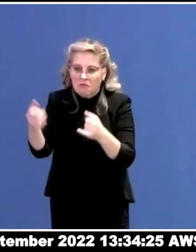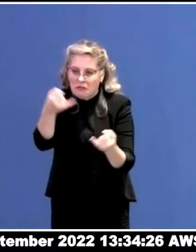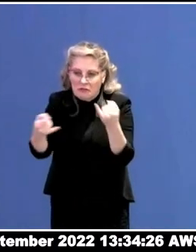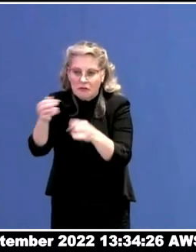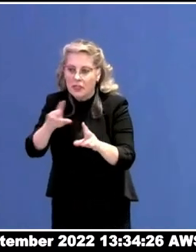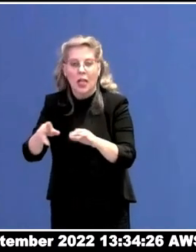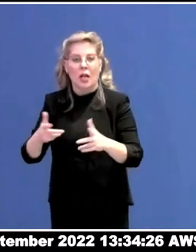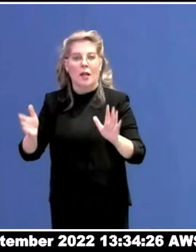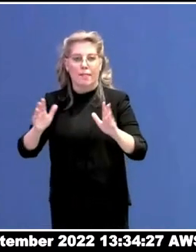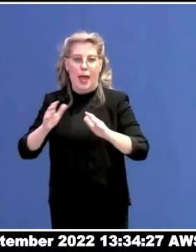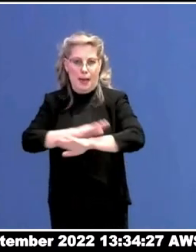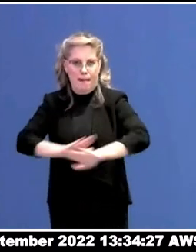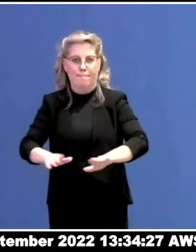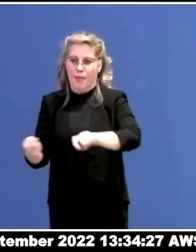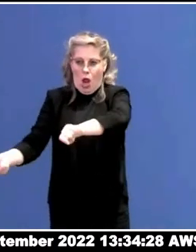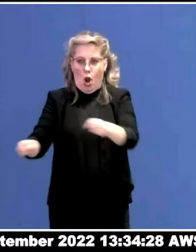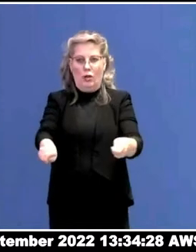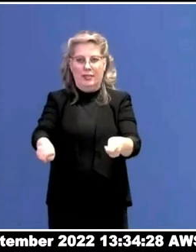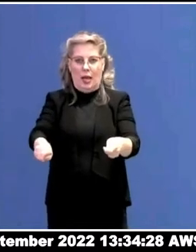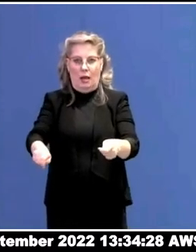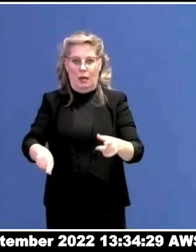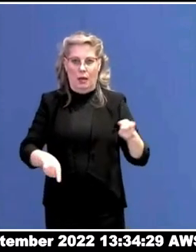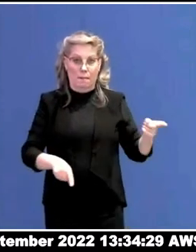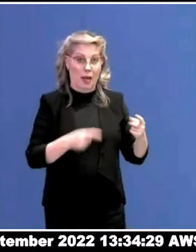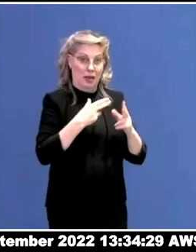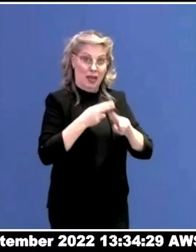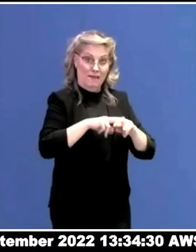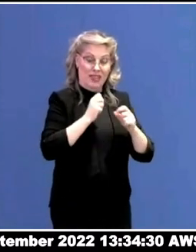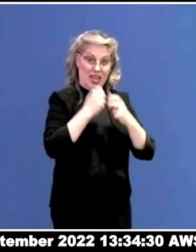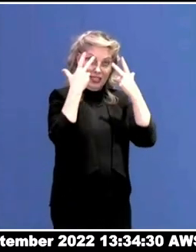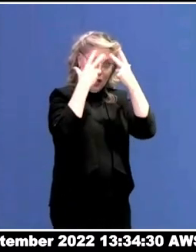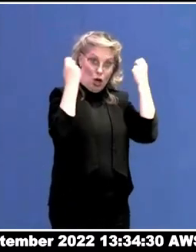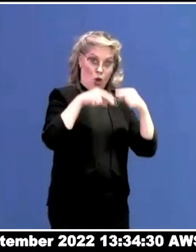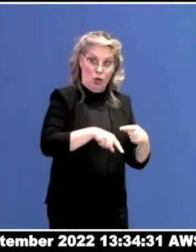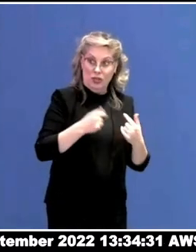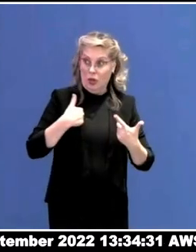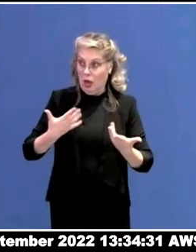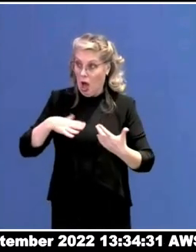If there's not transport available to take a woman to a hospital to be treated, she won't